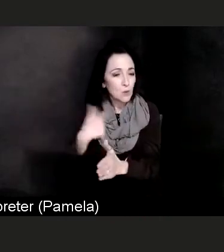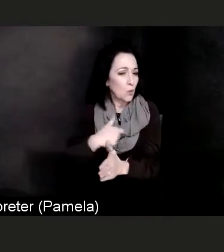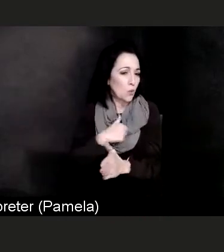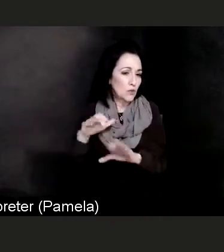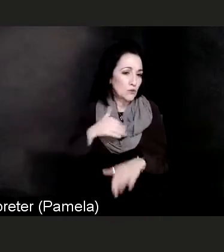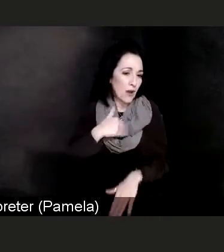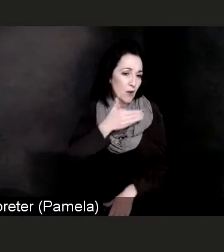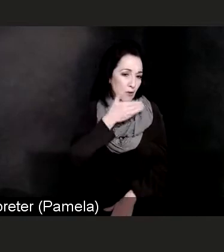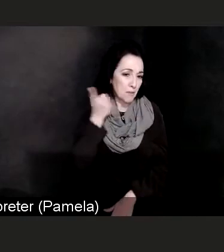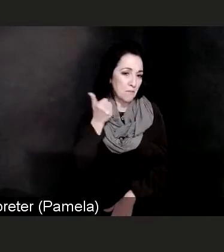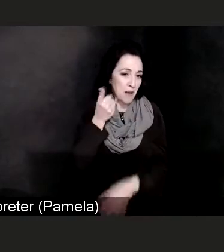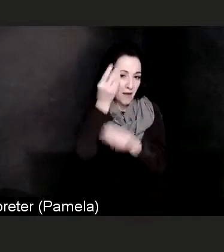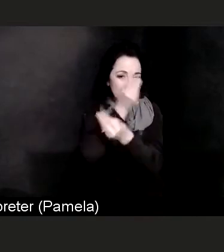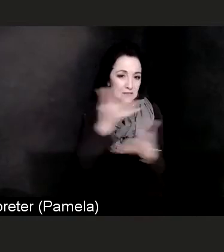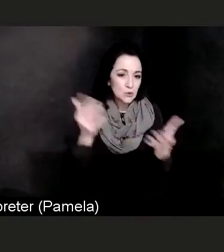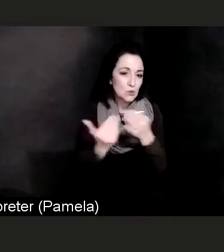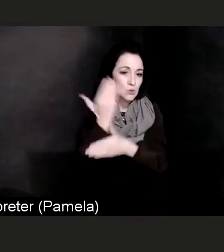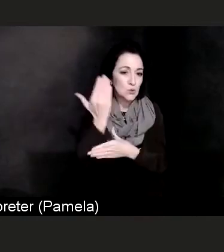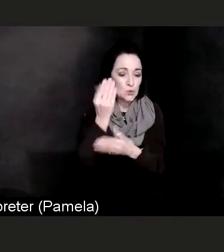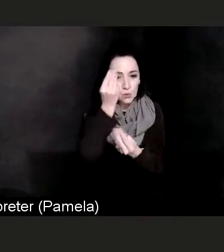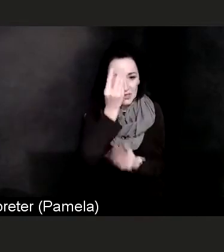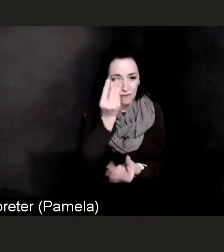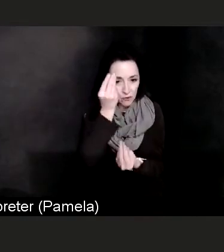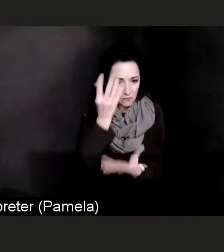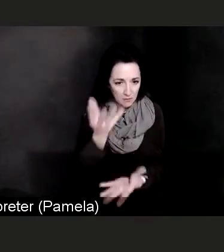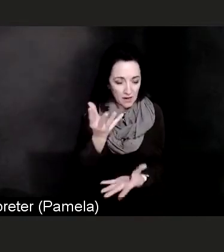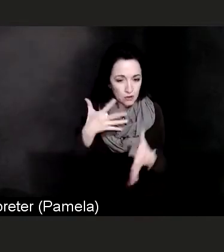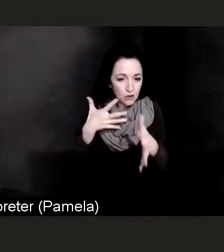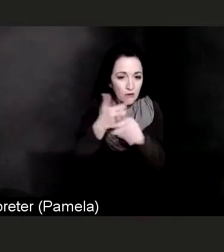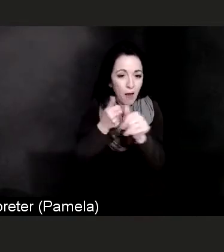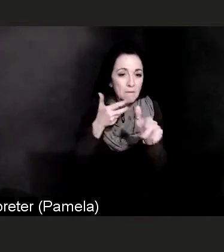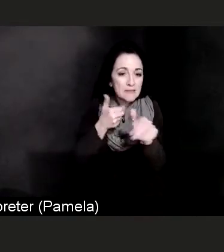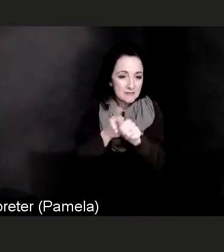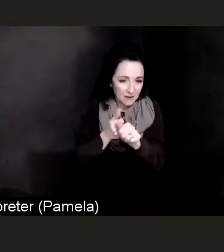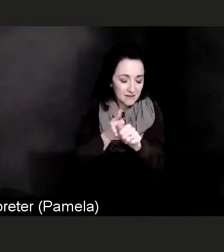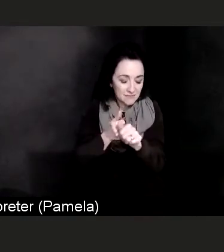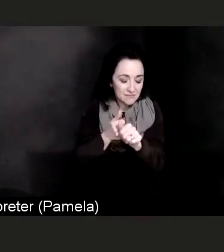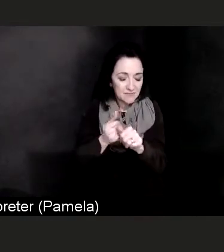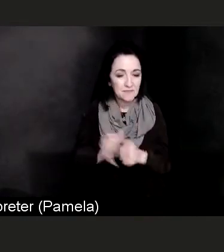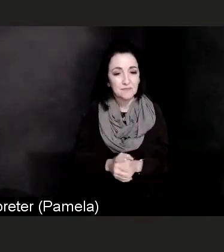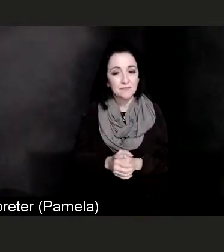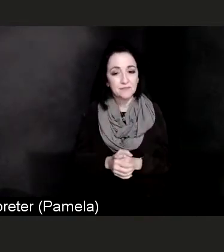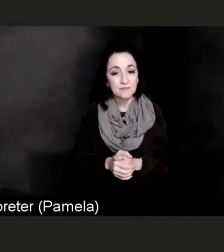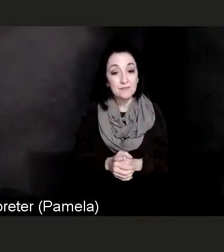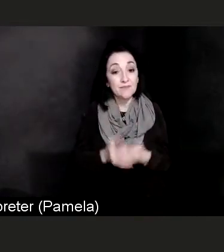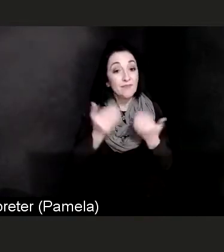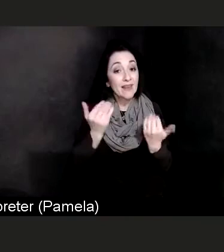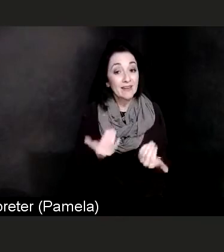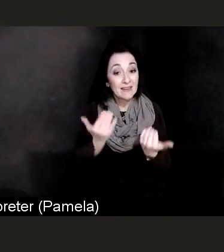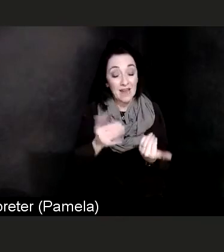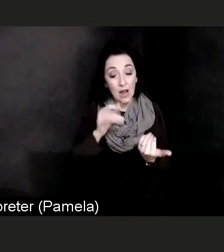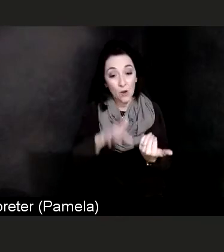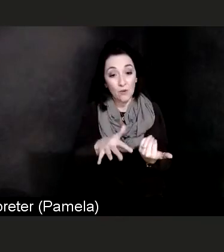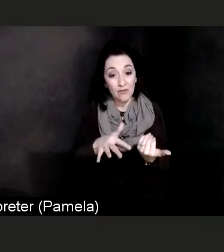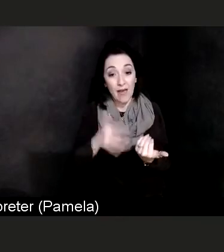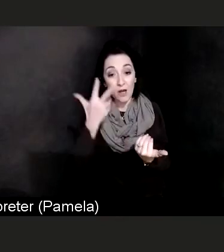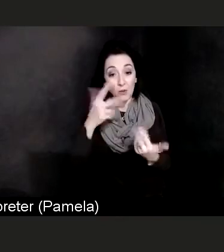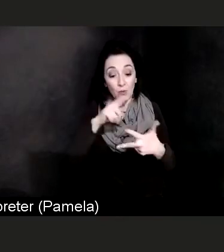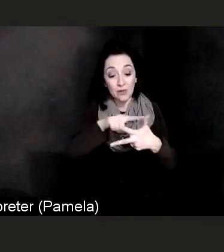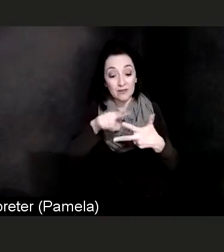I think it's a perfect time to kind of talk about the vaccines. And with those three strains that I just mentioned of the virus,